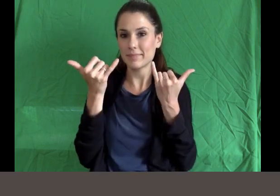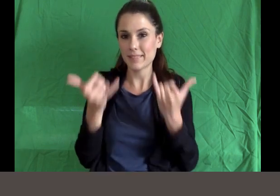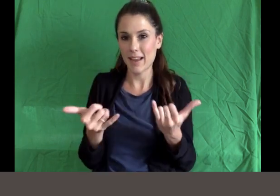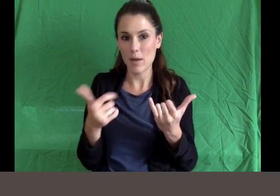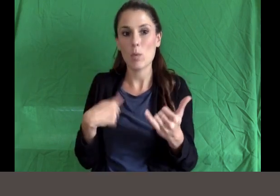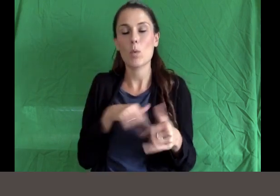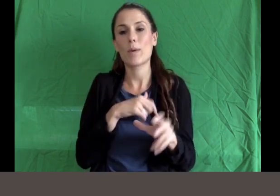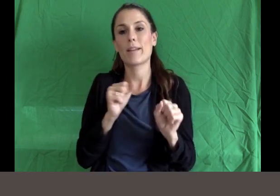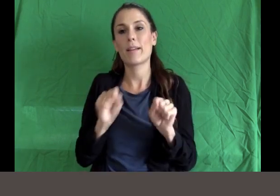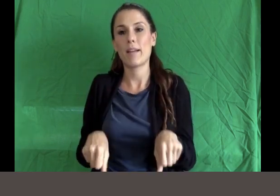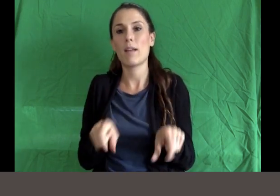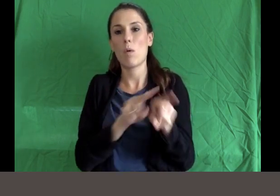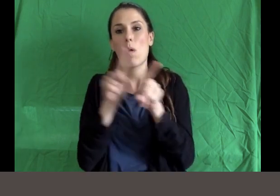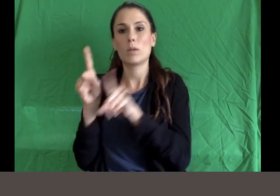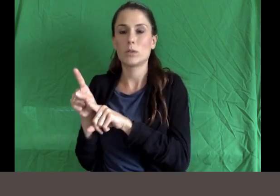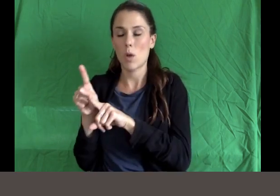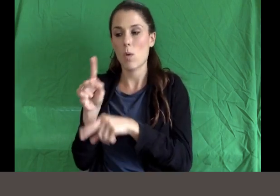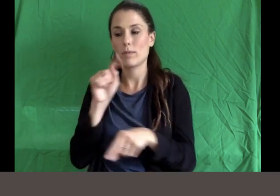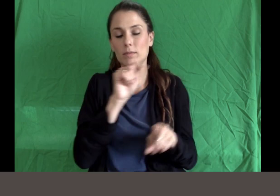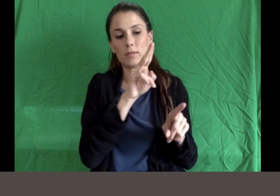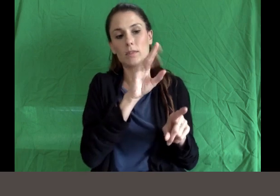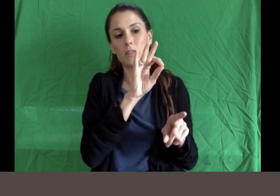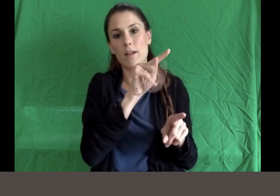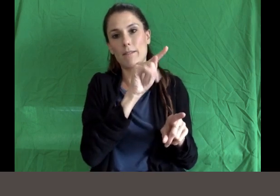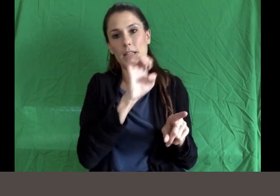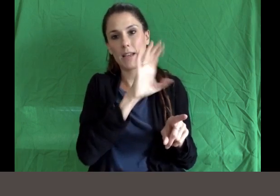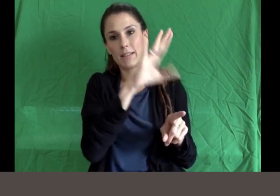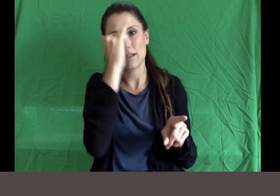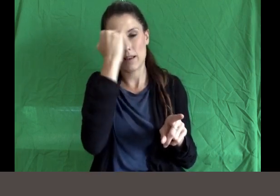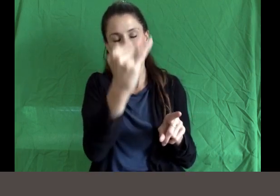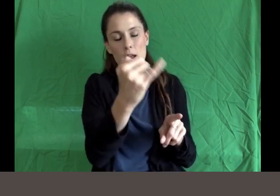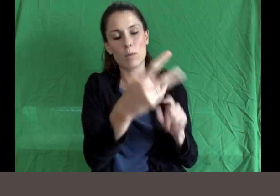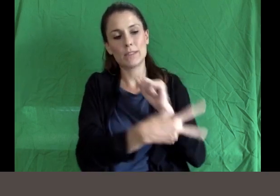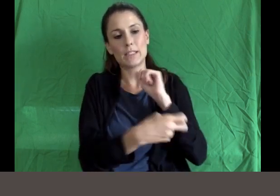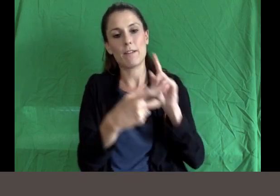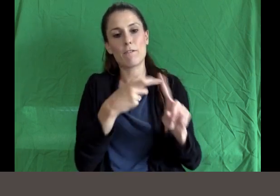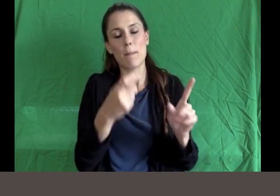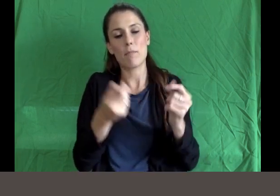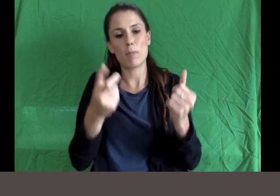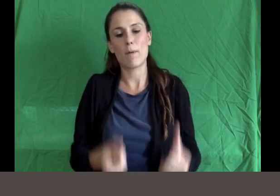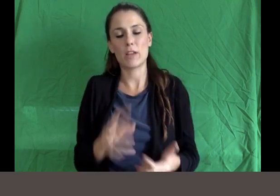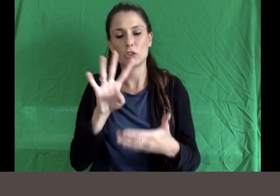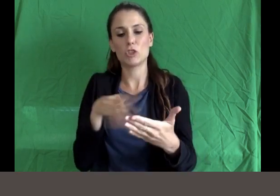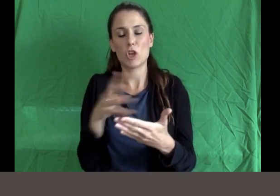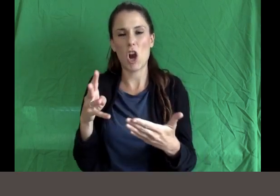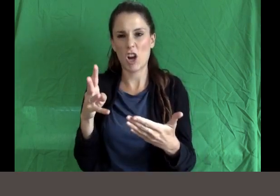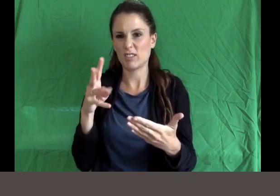tick density now the ticks in any given chart the ticks are the things that are on that x and y